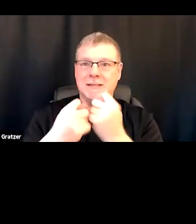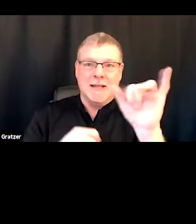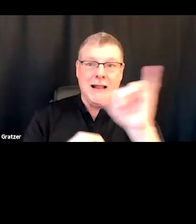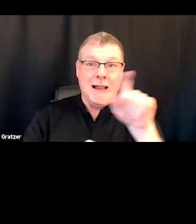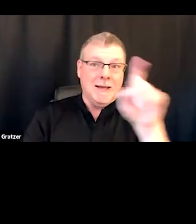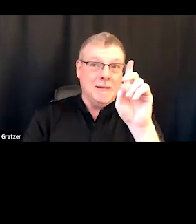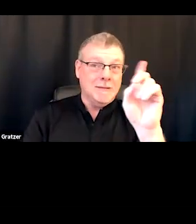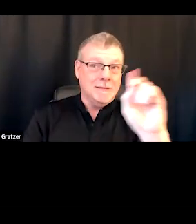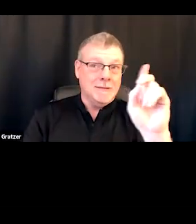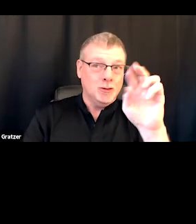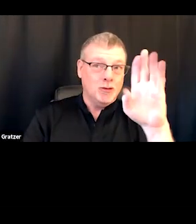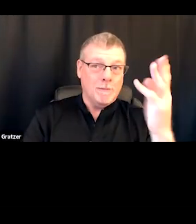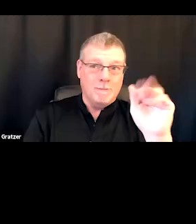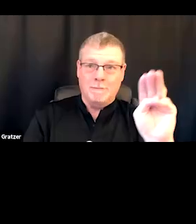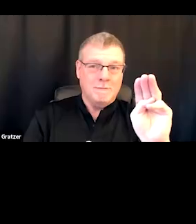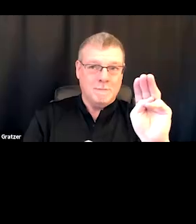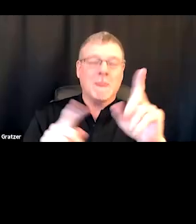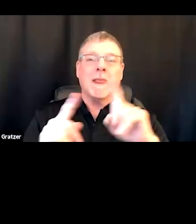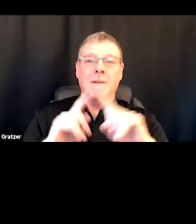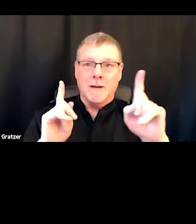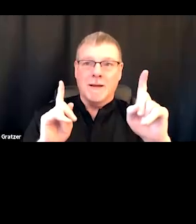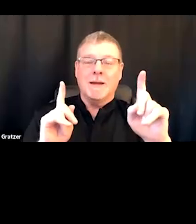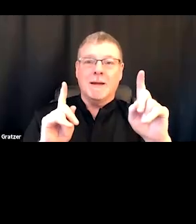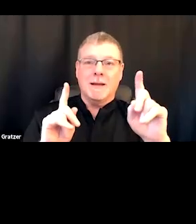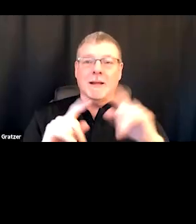but the officers are all CIT-trained.